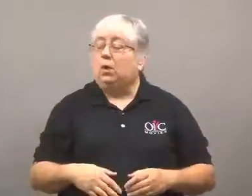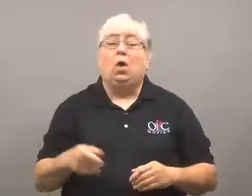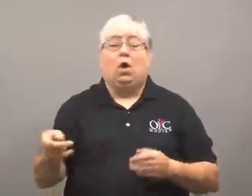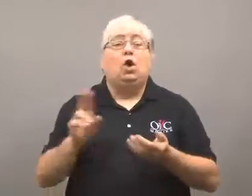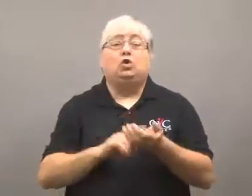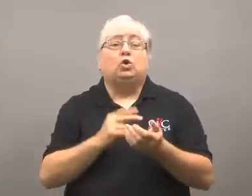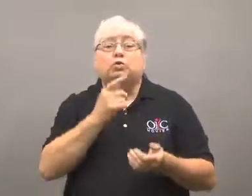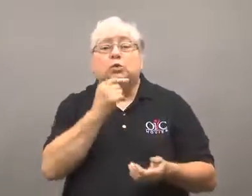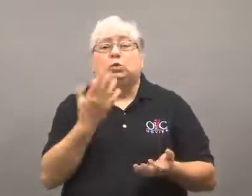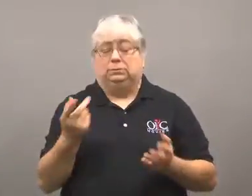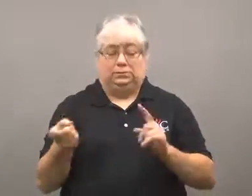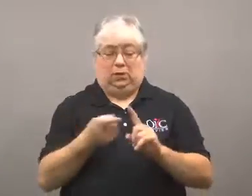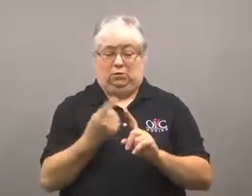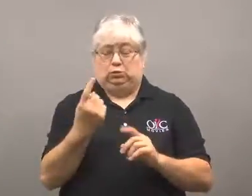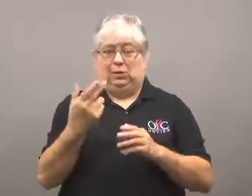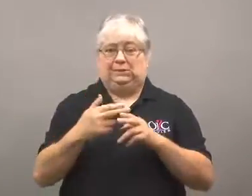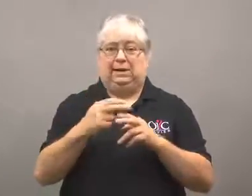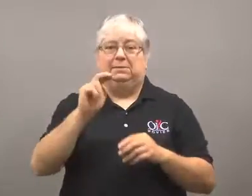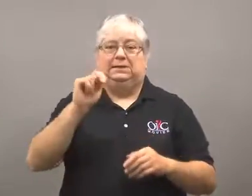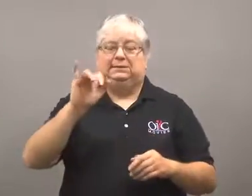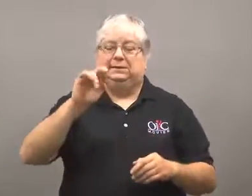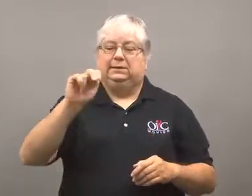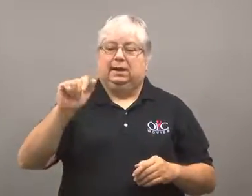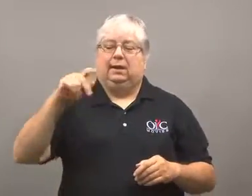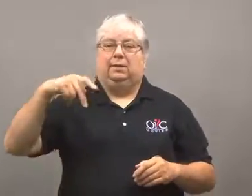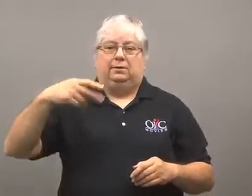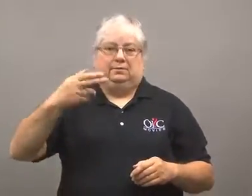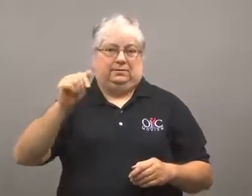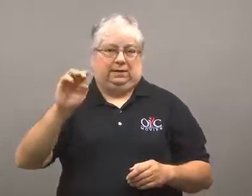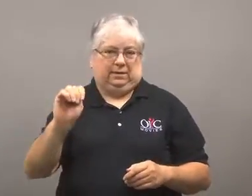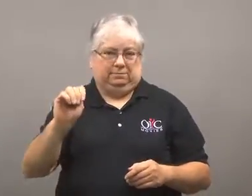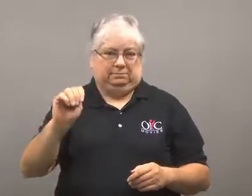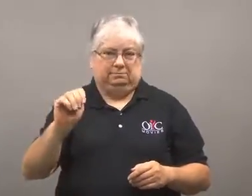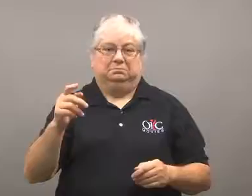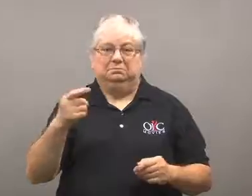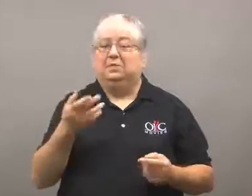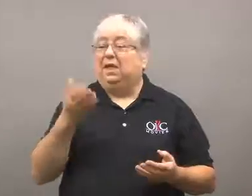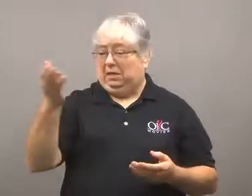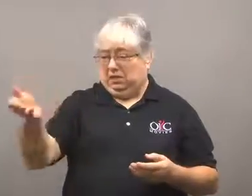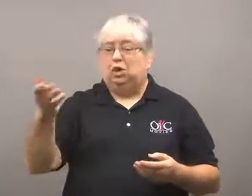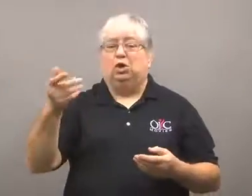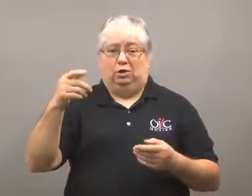The first nurse was Nina Pham.